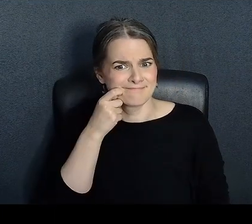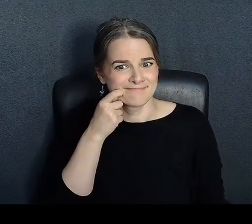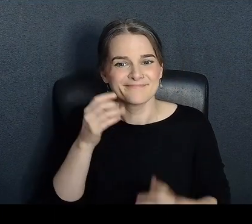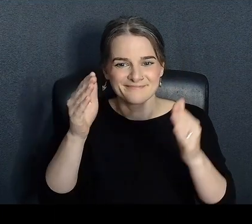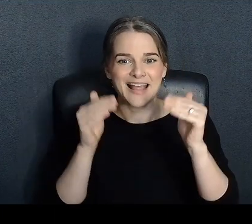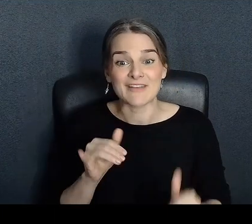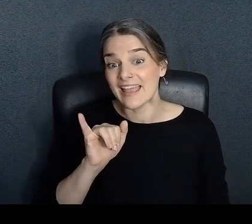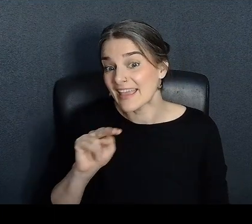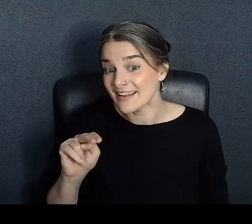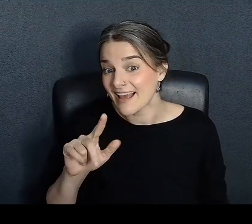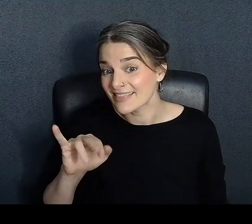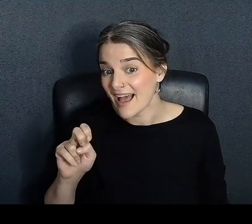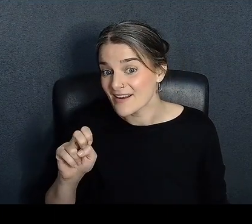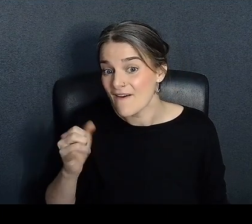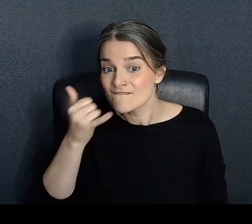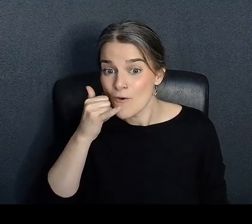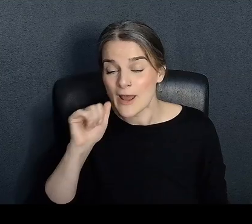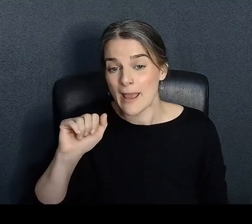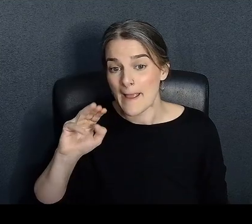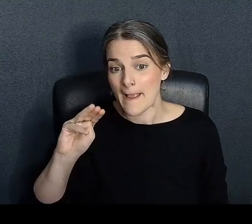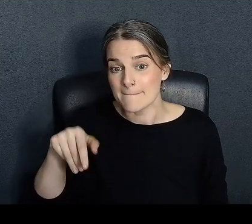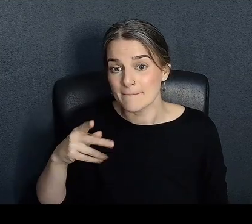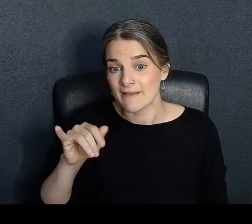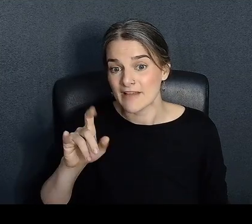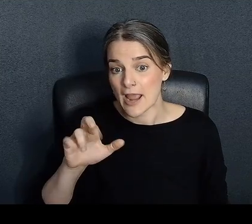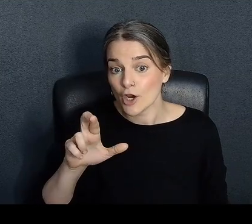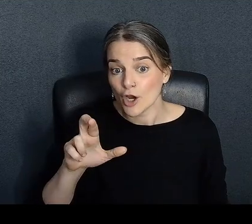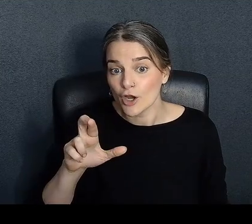and that's that clarity telephone amplifier.